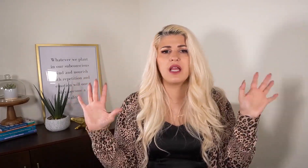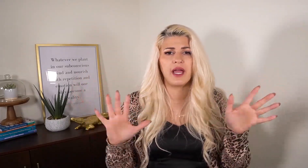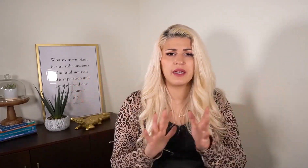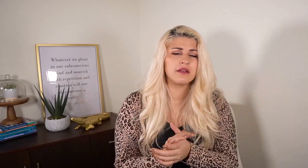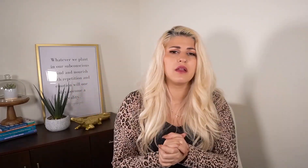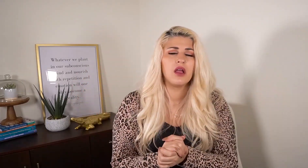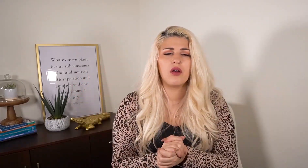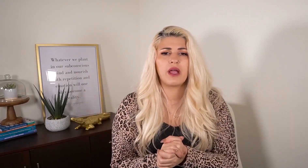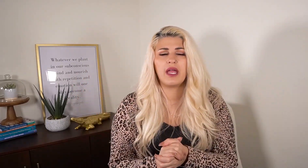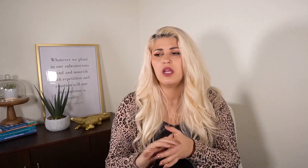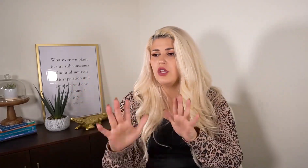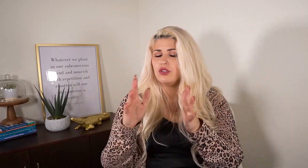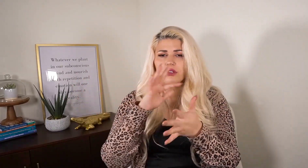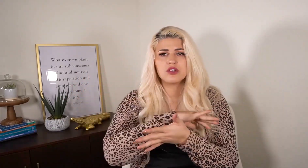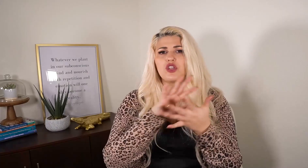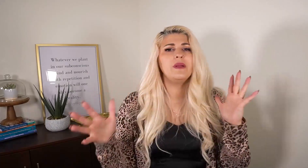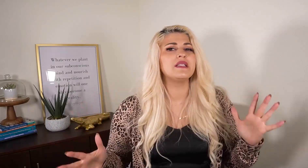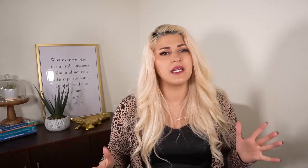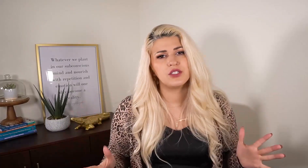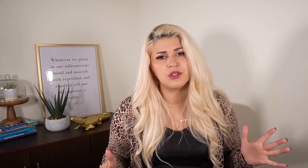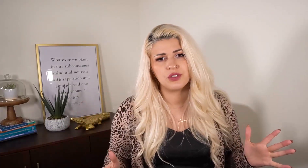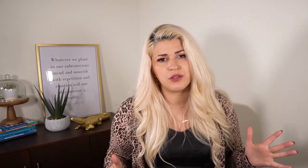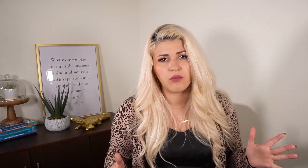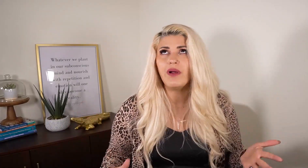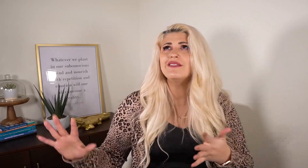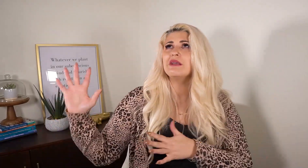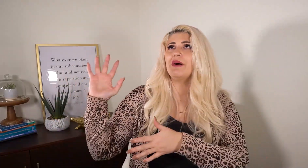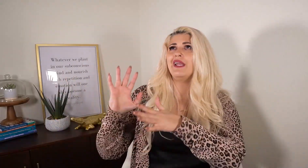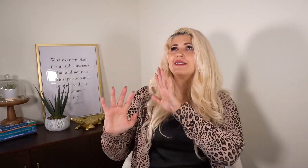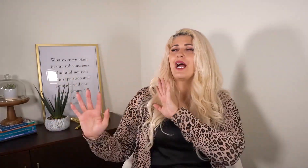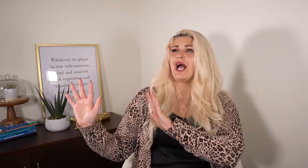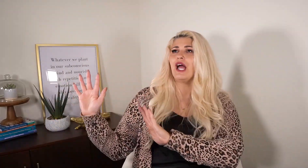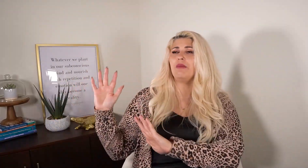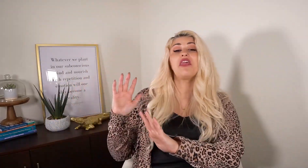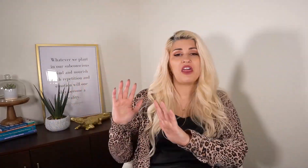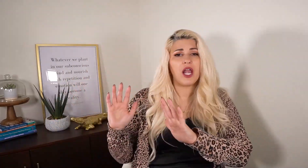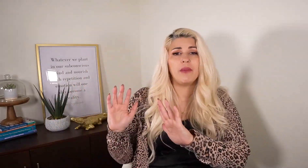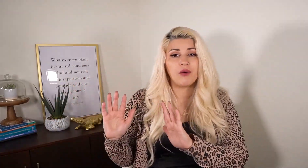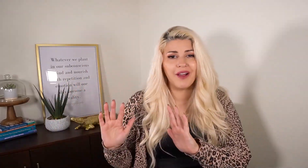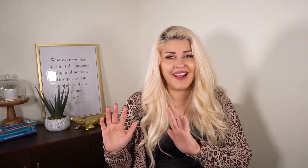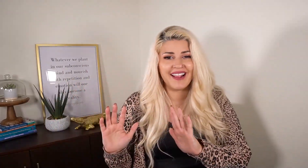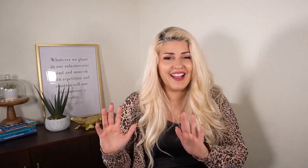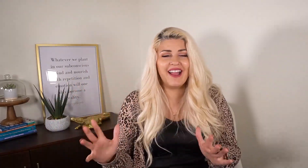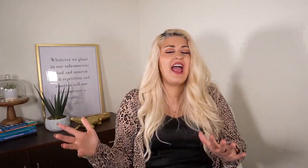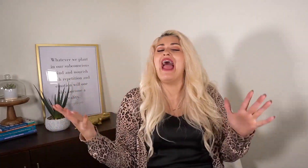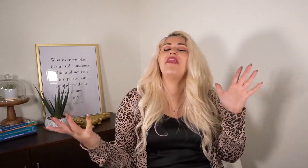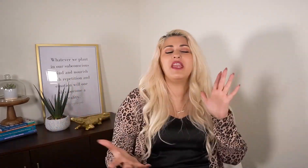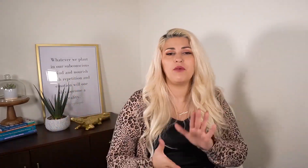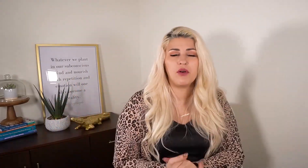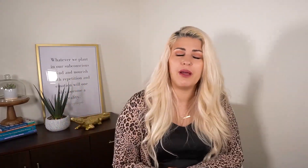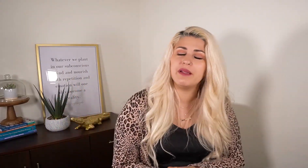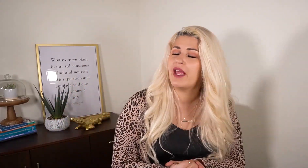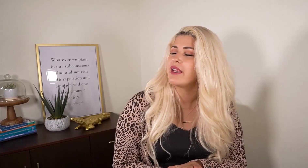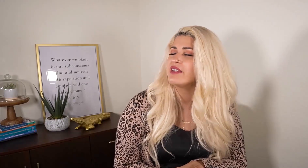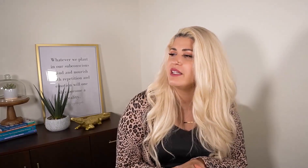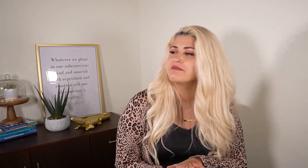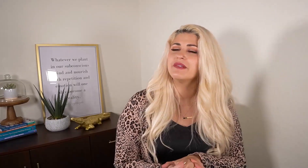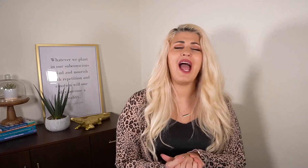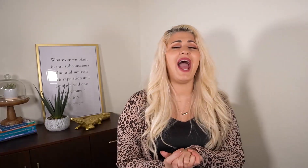it's done, okay? There's so many signs you could do that, once upon a time, I thought about running and then I woke up and then I never did.